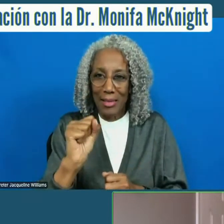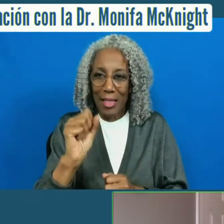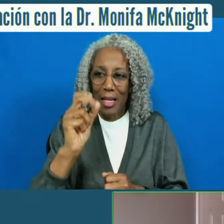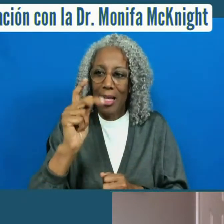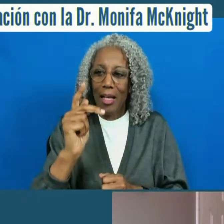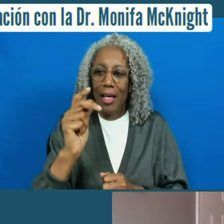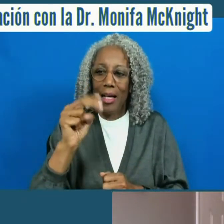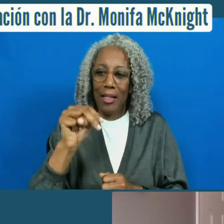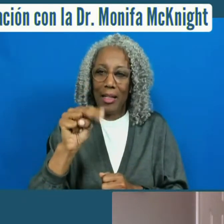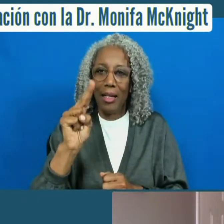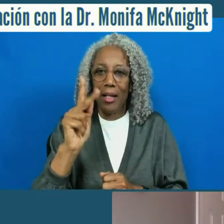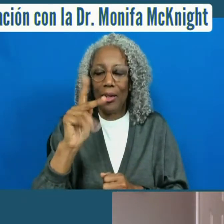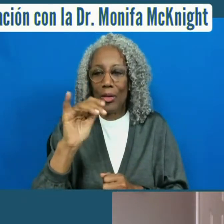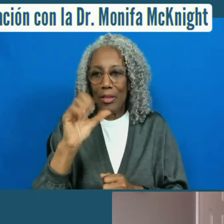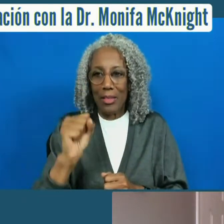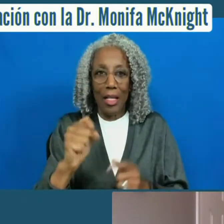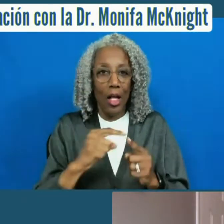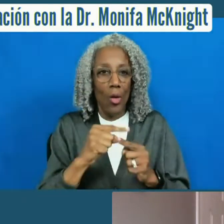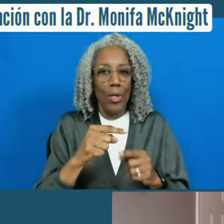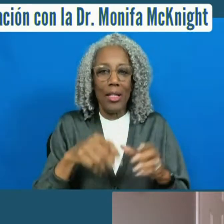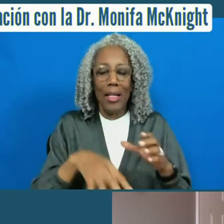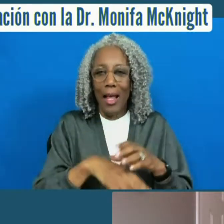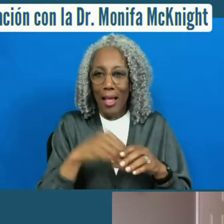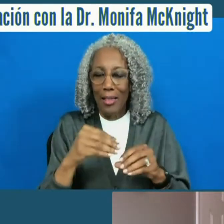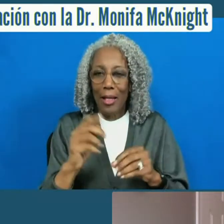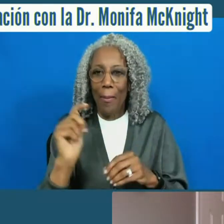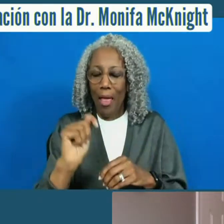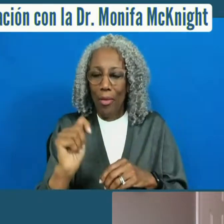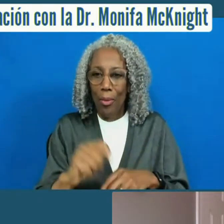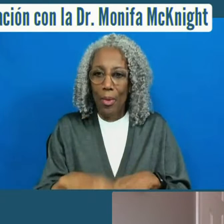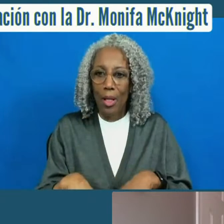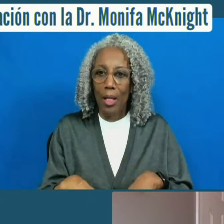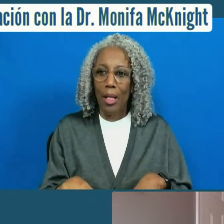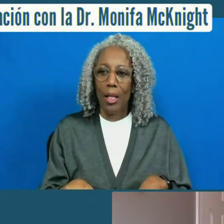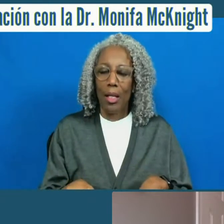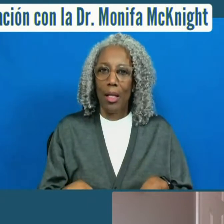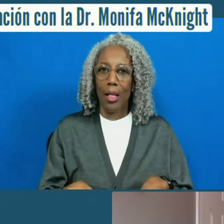knuckles when he was coming out